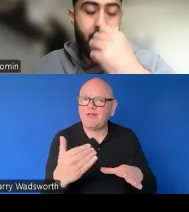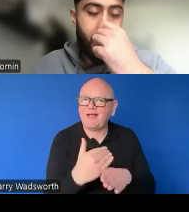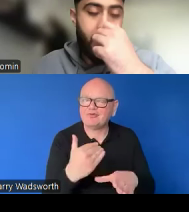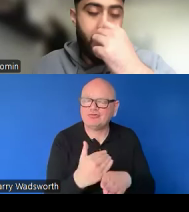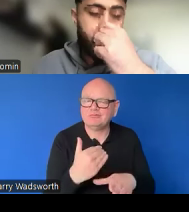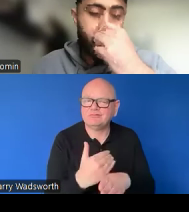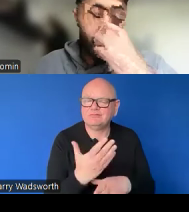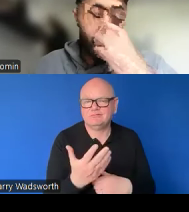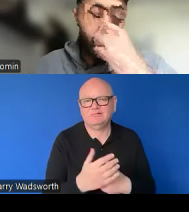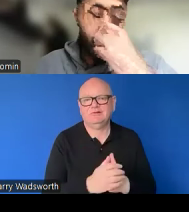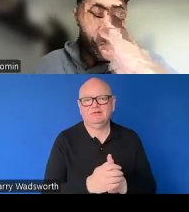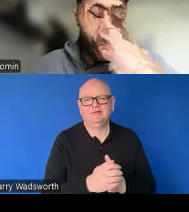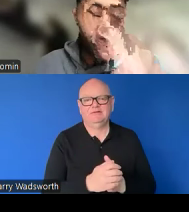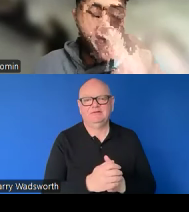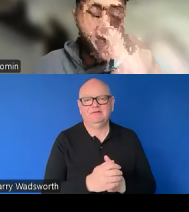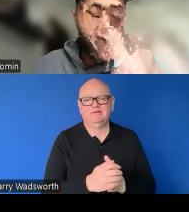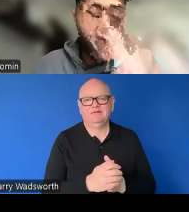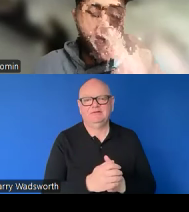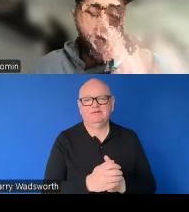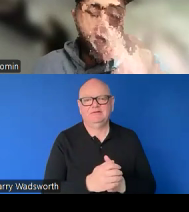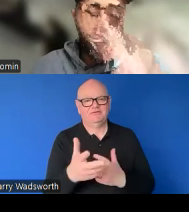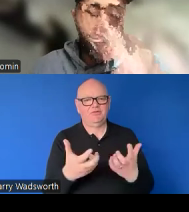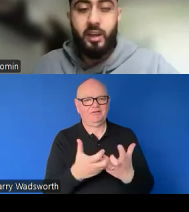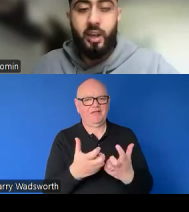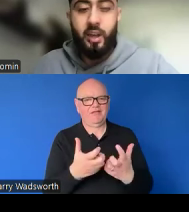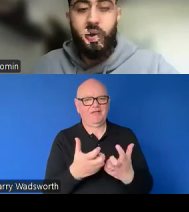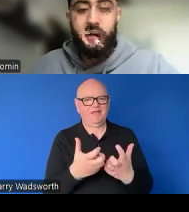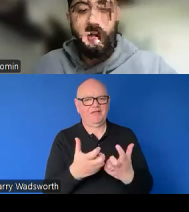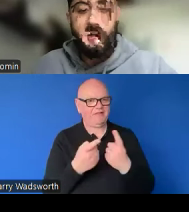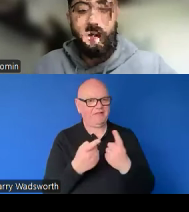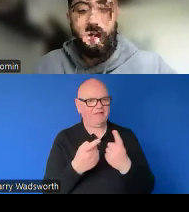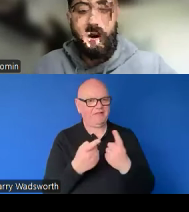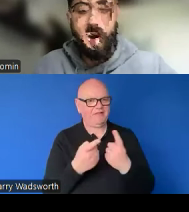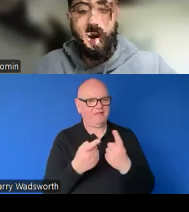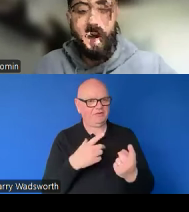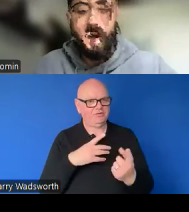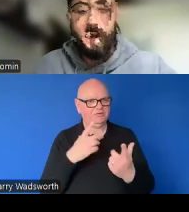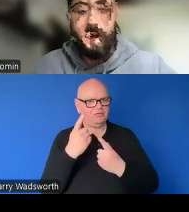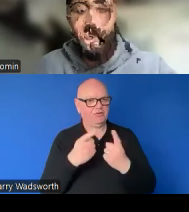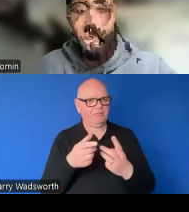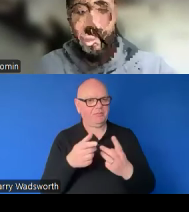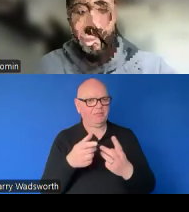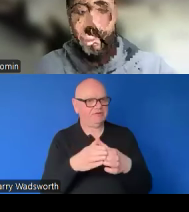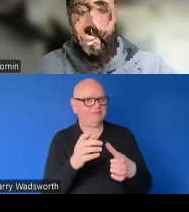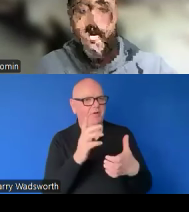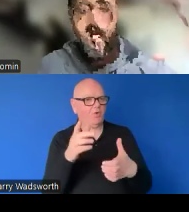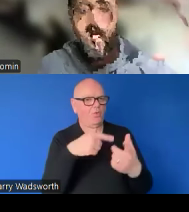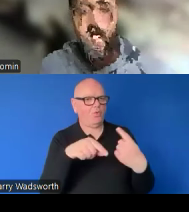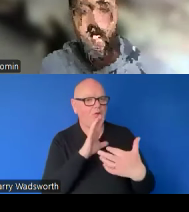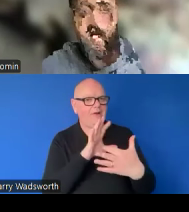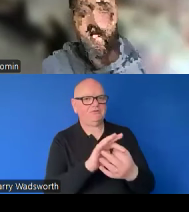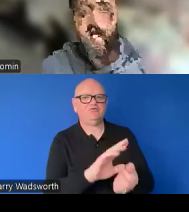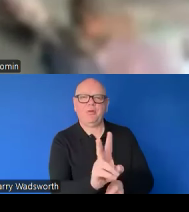and that's how I normally like to segregate our headlines, and top rated by parents. It's creating some sort of urgency telling them why they should click.